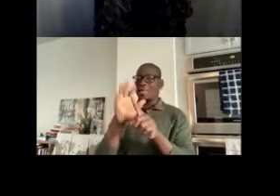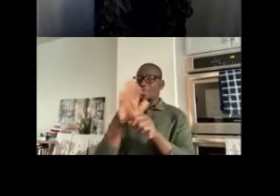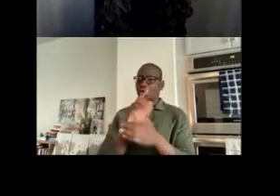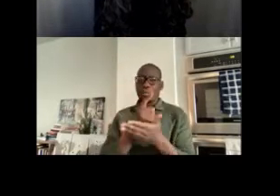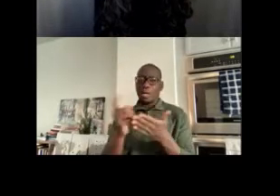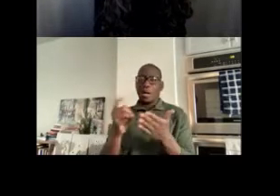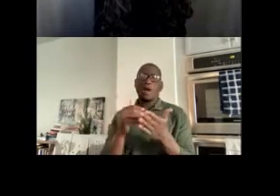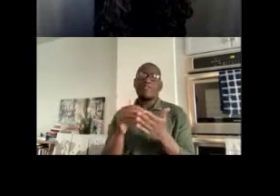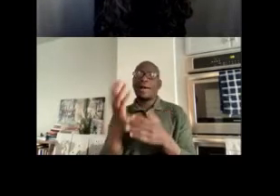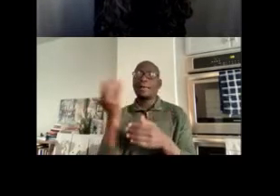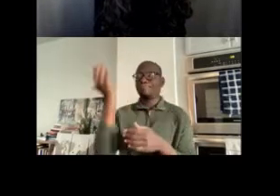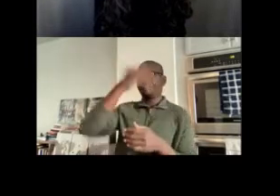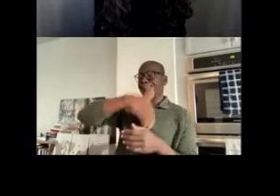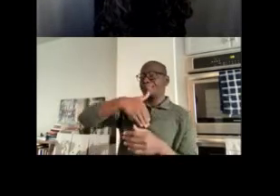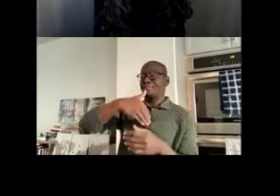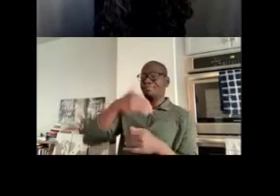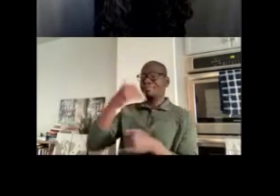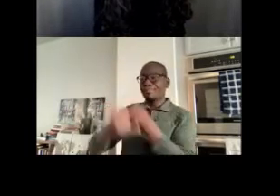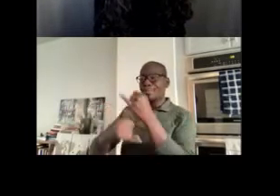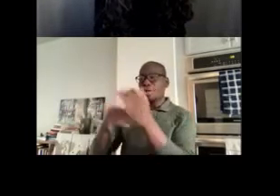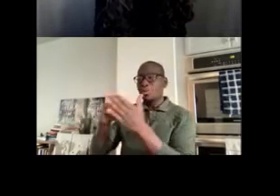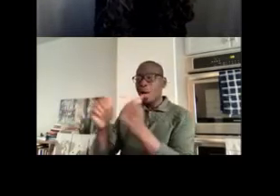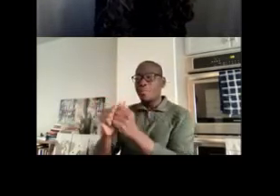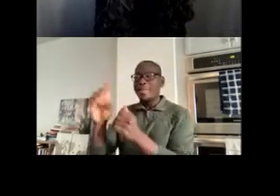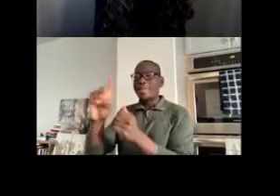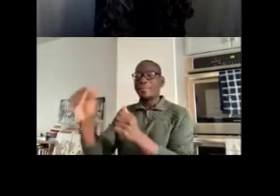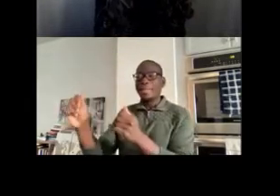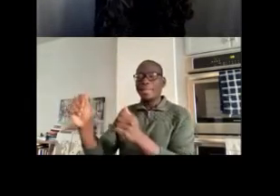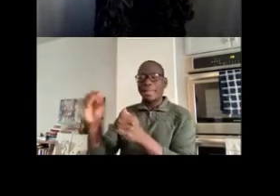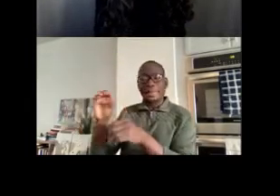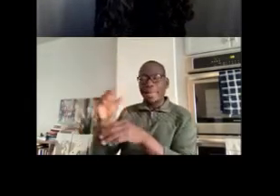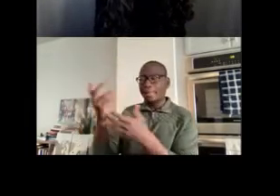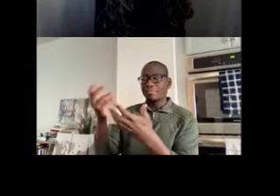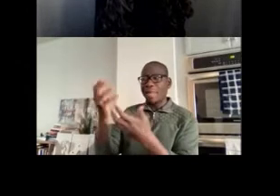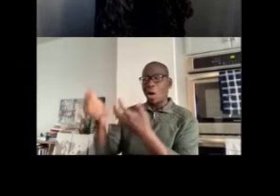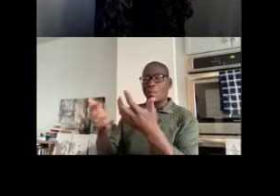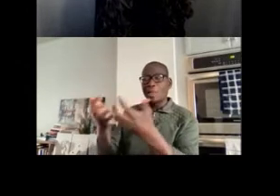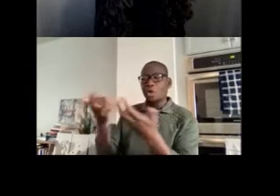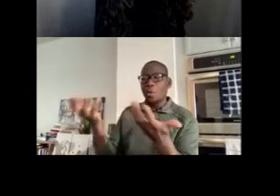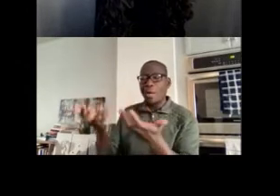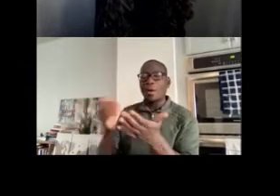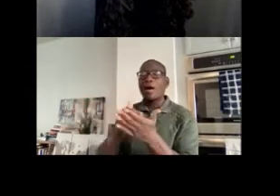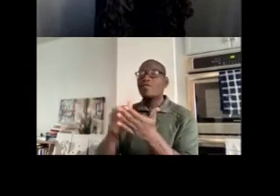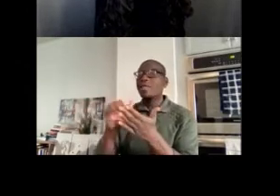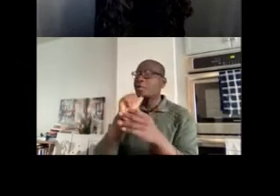There is another part of the presentation with orientation week that students with disabilities